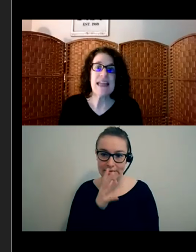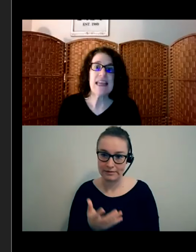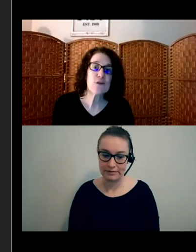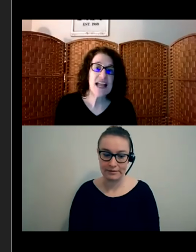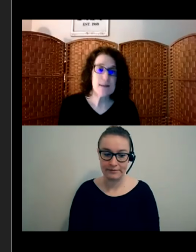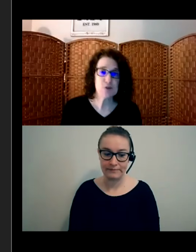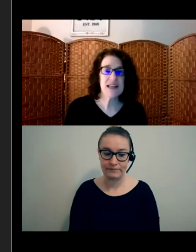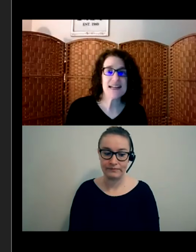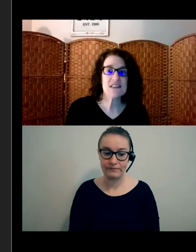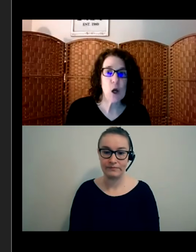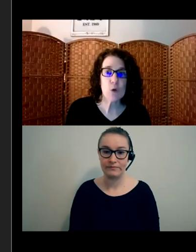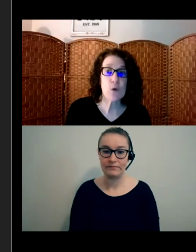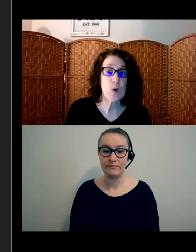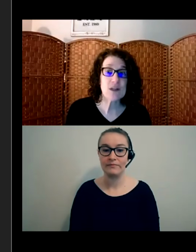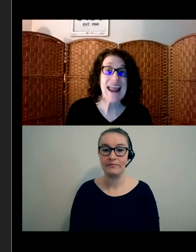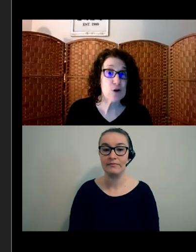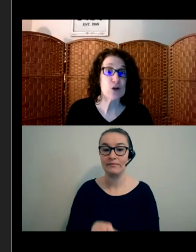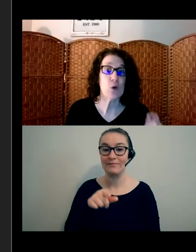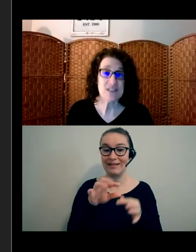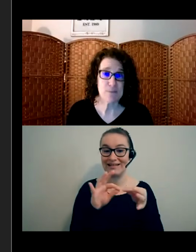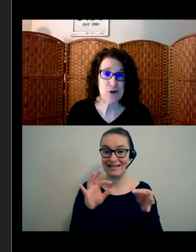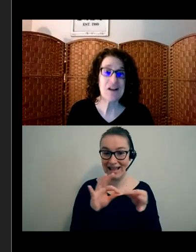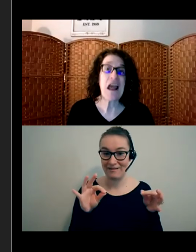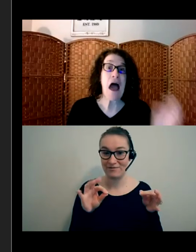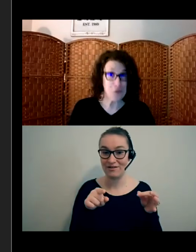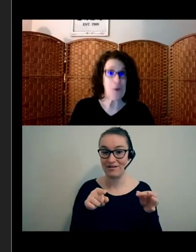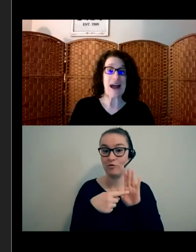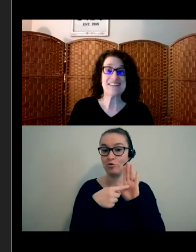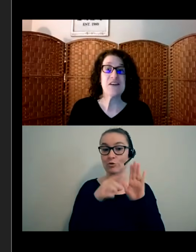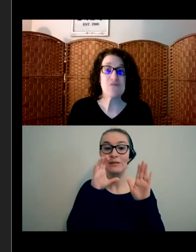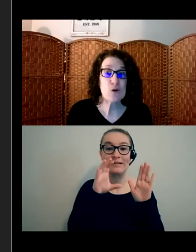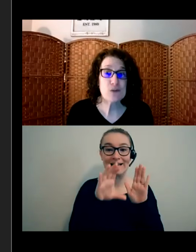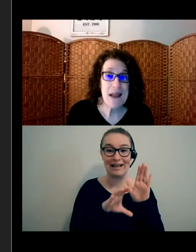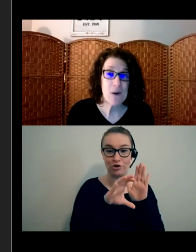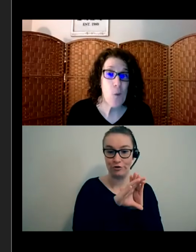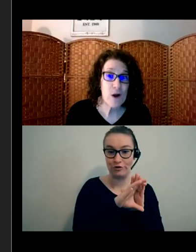Here the caption let us know the character whispered. Otherwise, viewers may be wondering